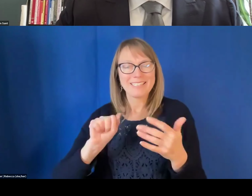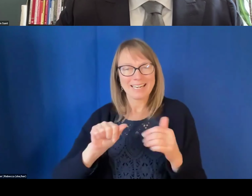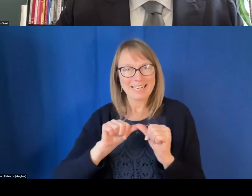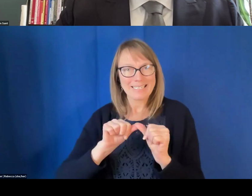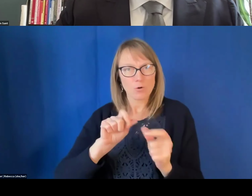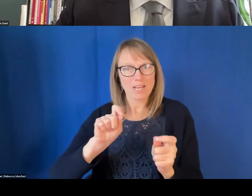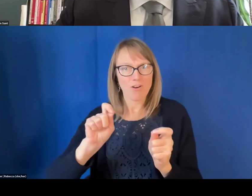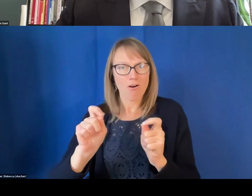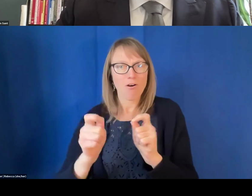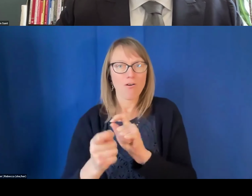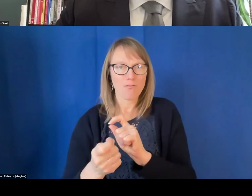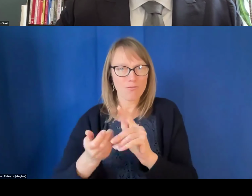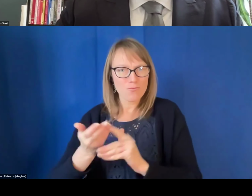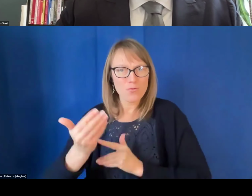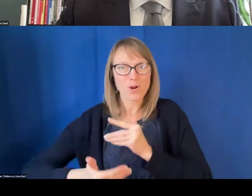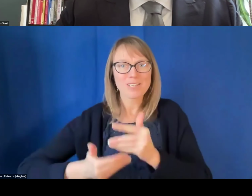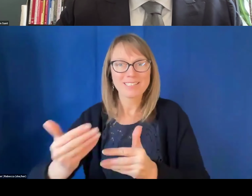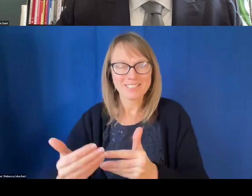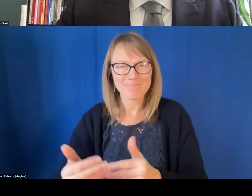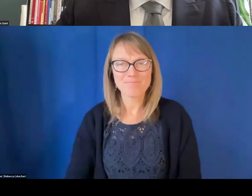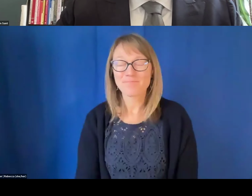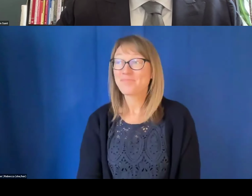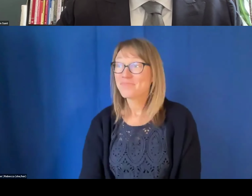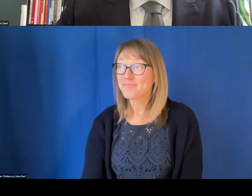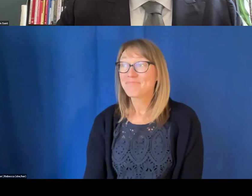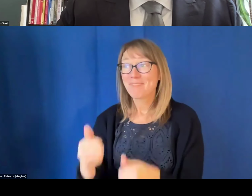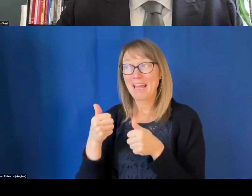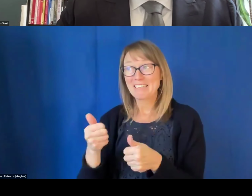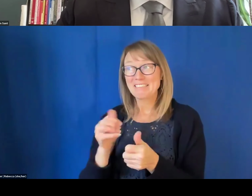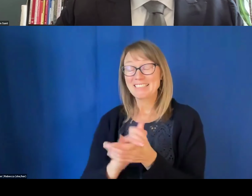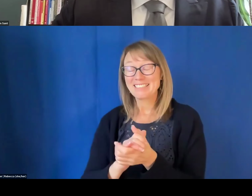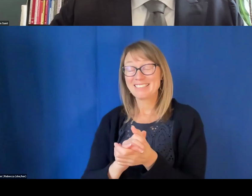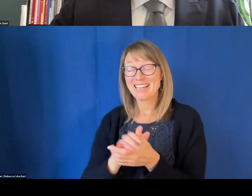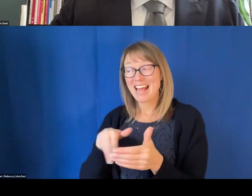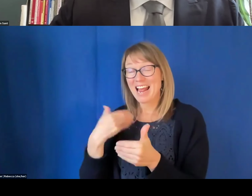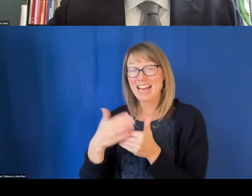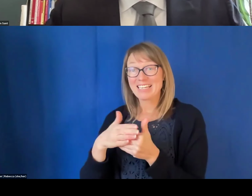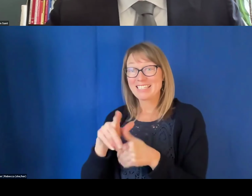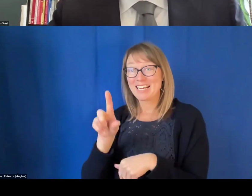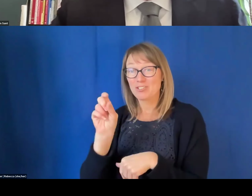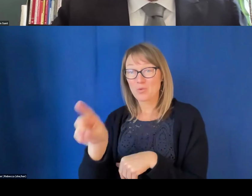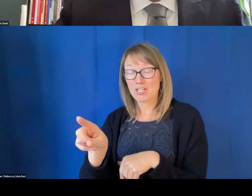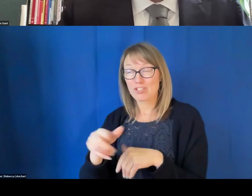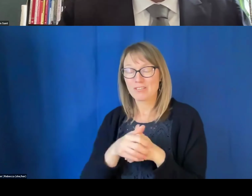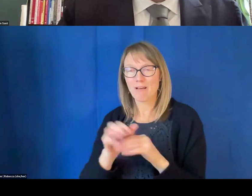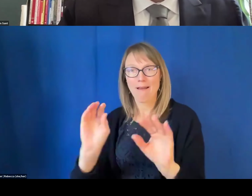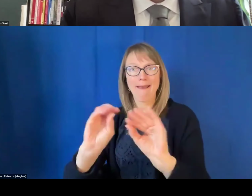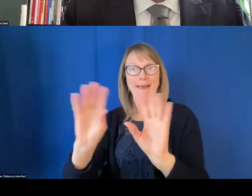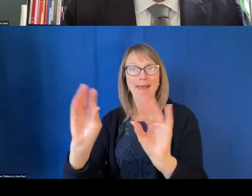[Katie] Excellent, our next question is, obviously when designing environments